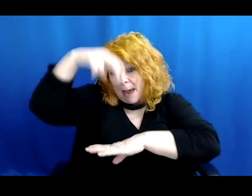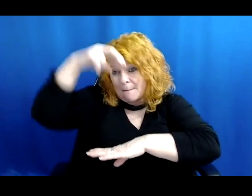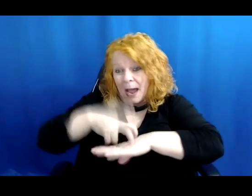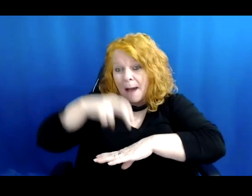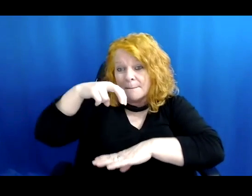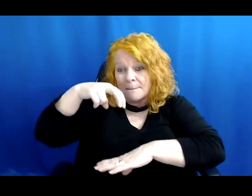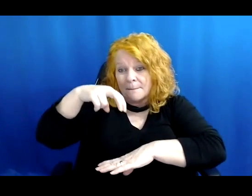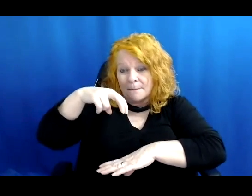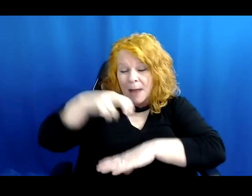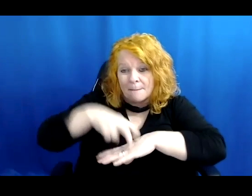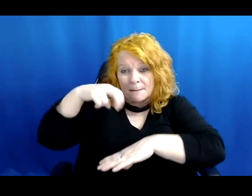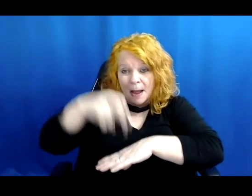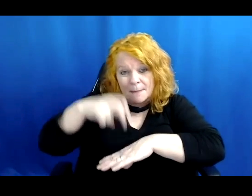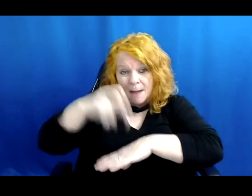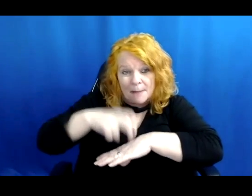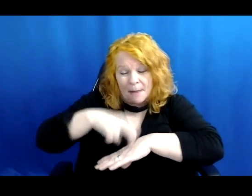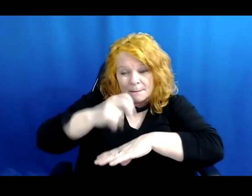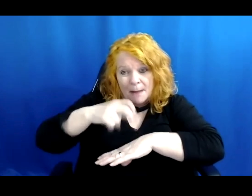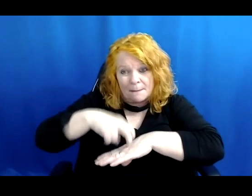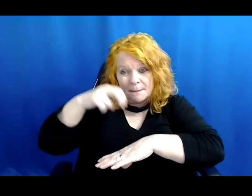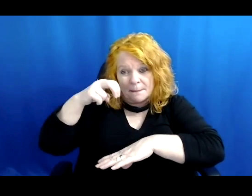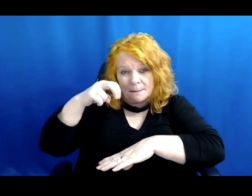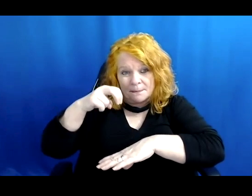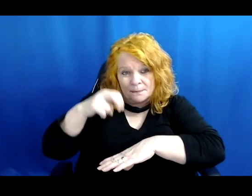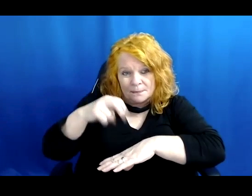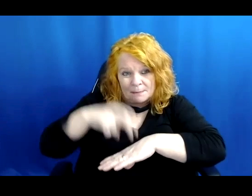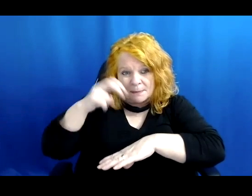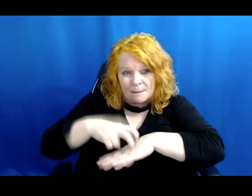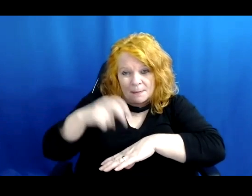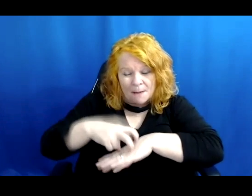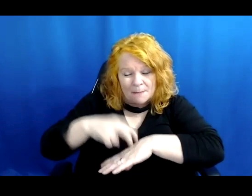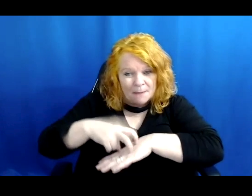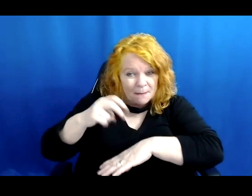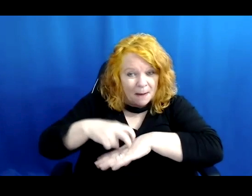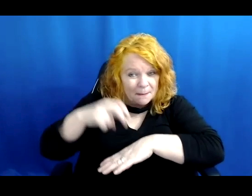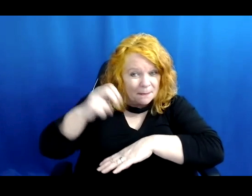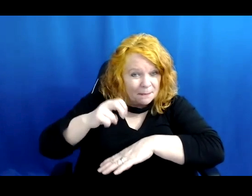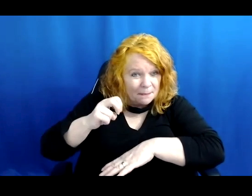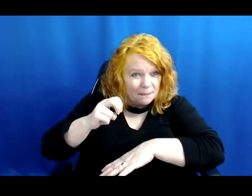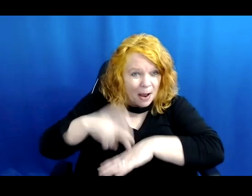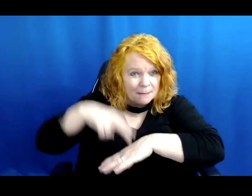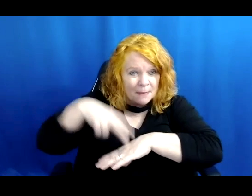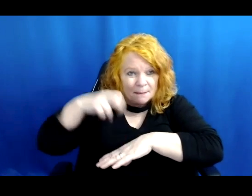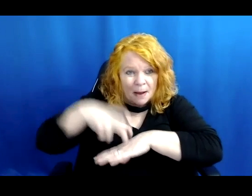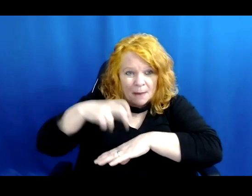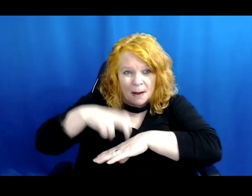Hop, hop, hop, hop, hop, hop, hop, hop, hop, hop, hop, hop.